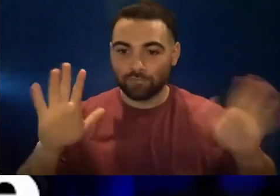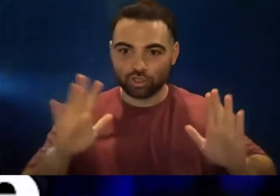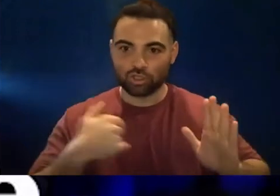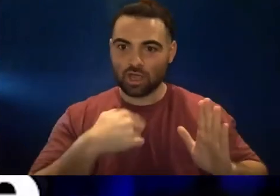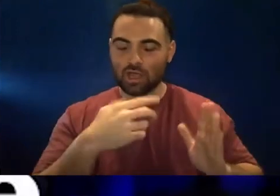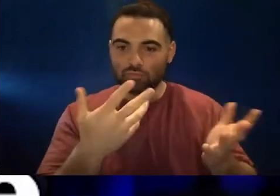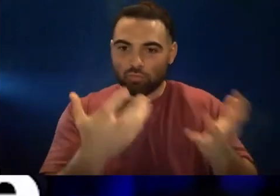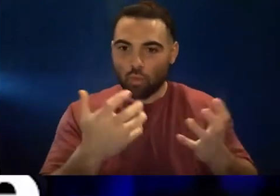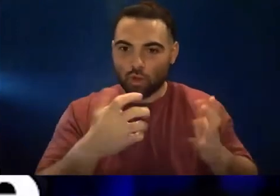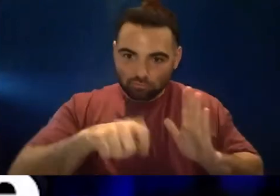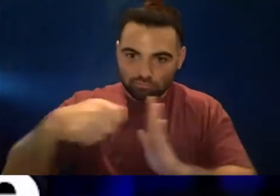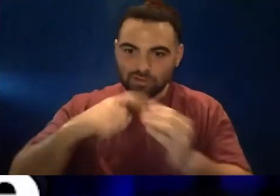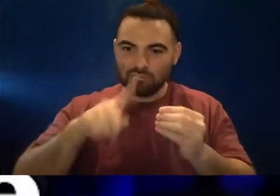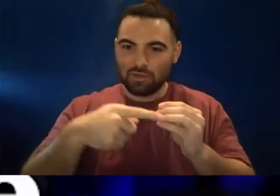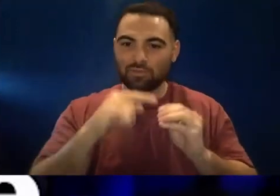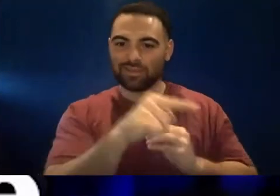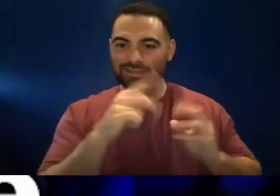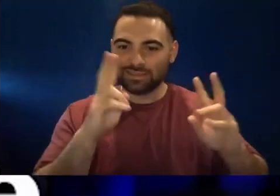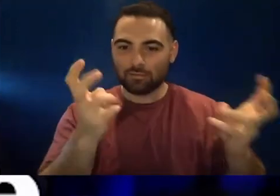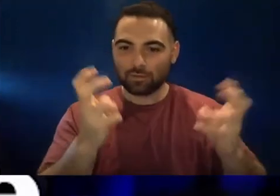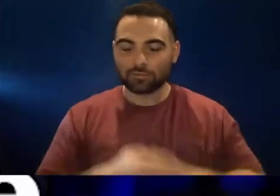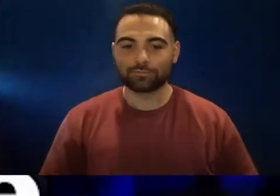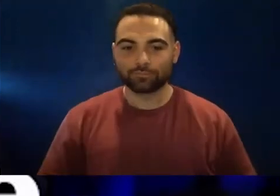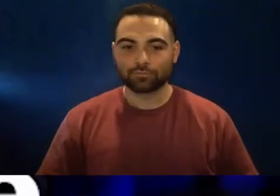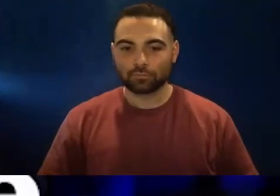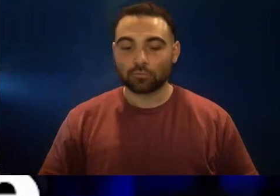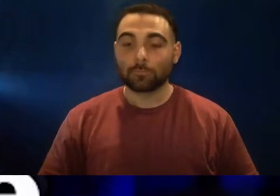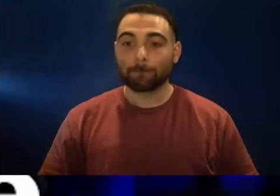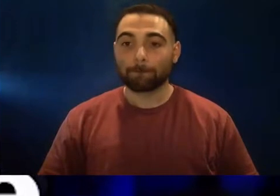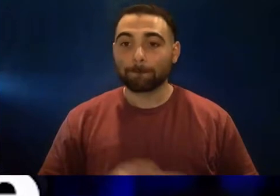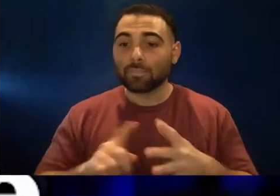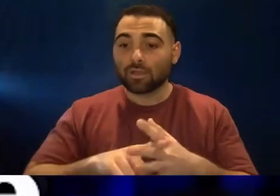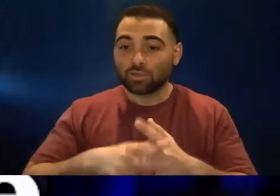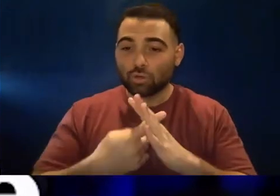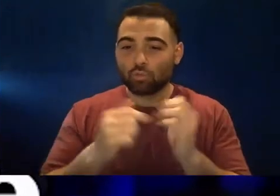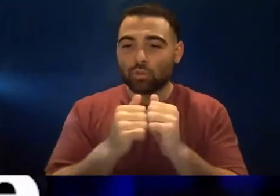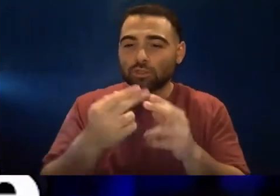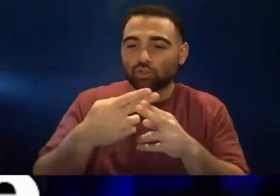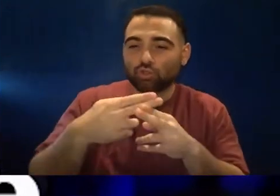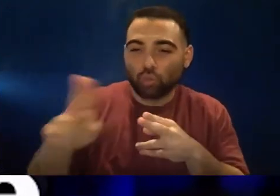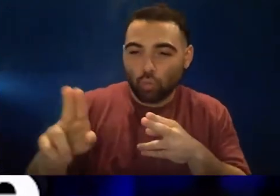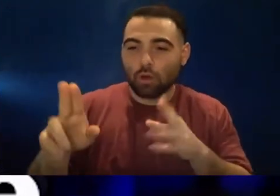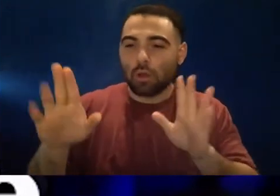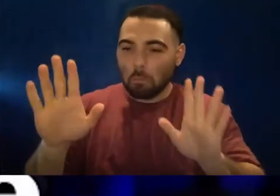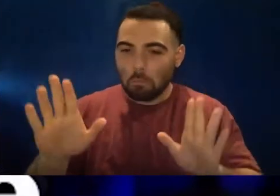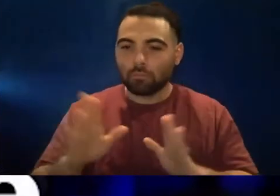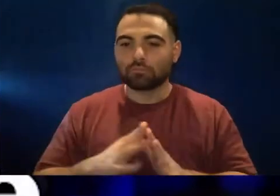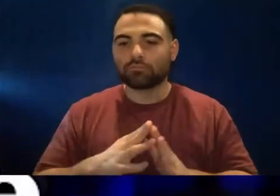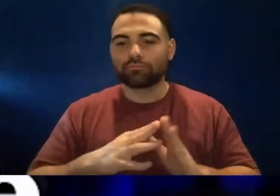so I actually started out with the intention of making a short, like a profile piece on Jessica and her work.